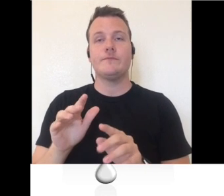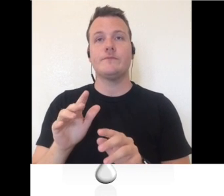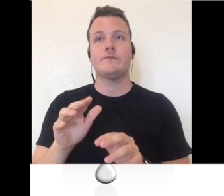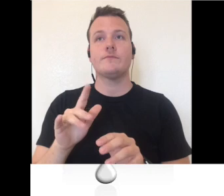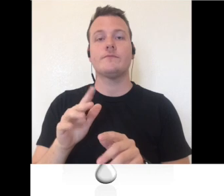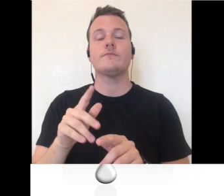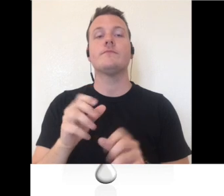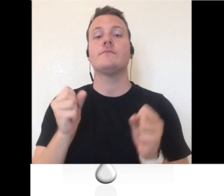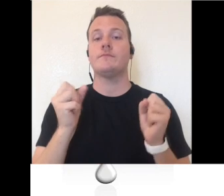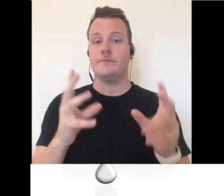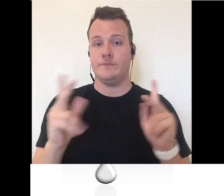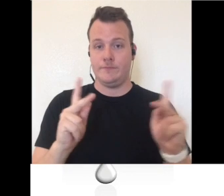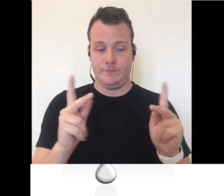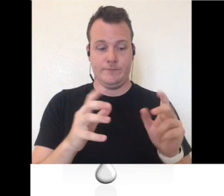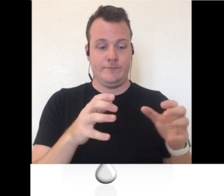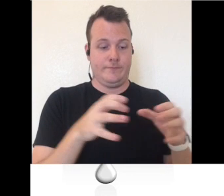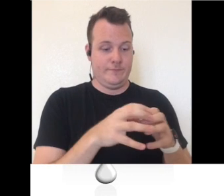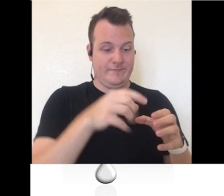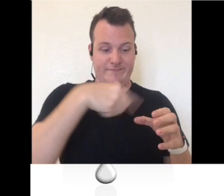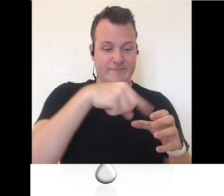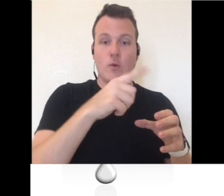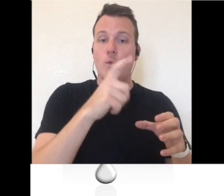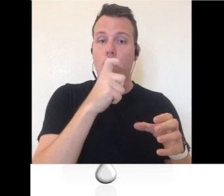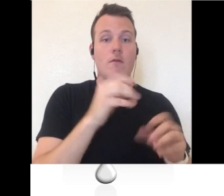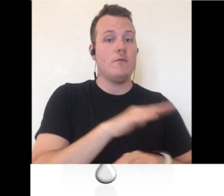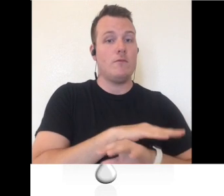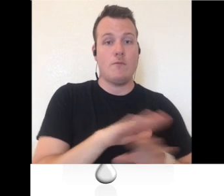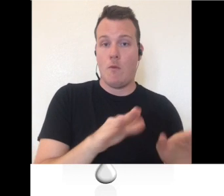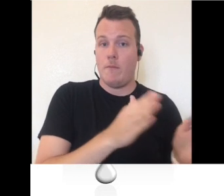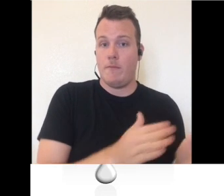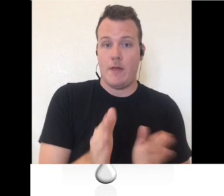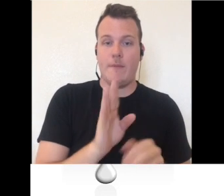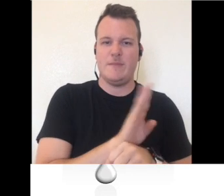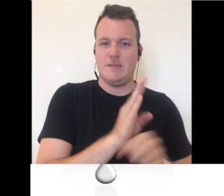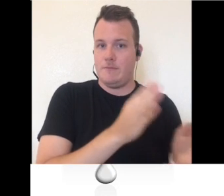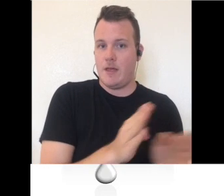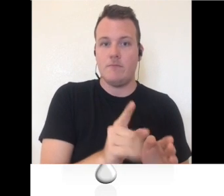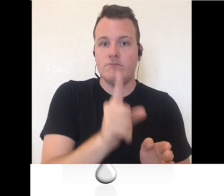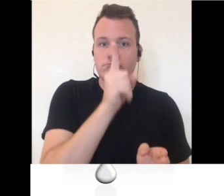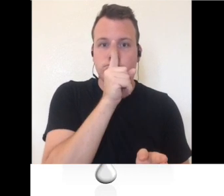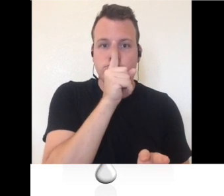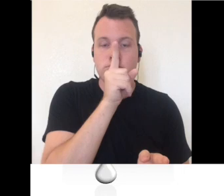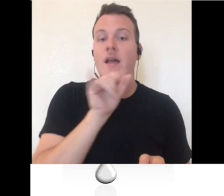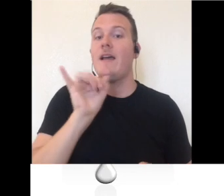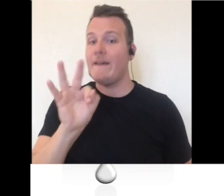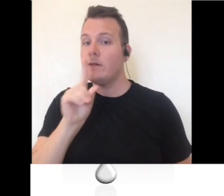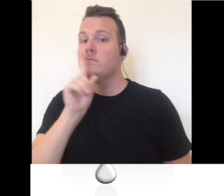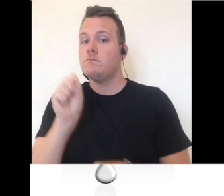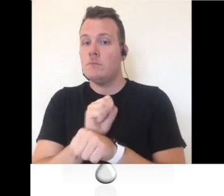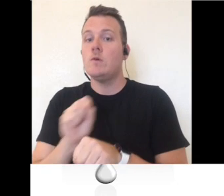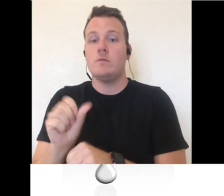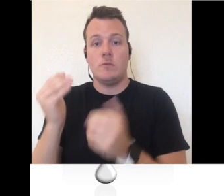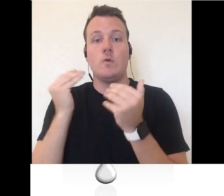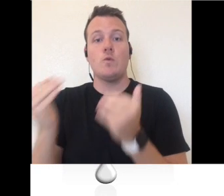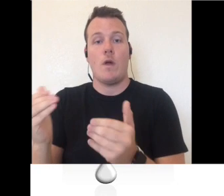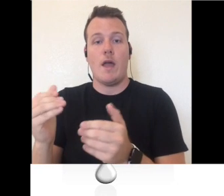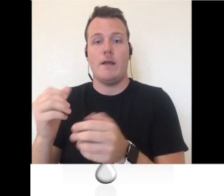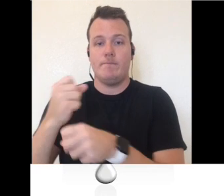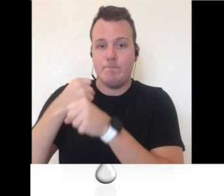It's also said that 30- the number of individuals don't do business plans, but